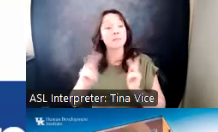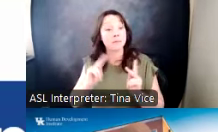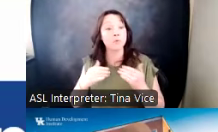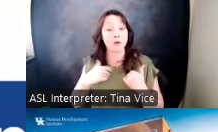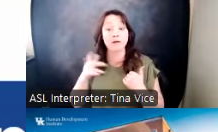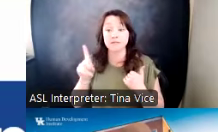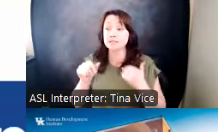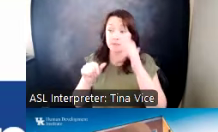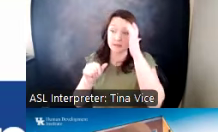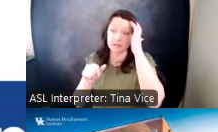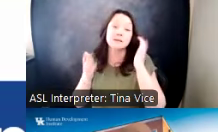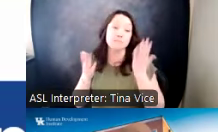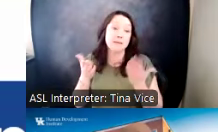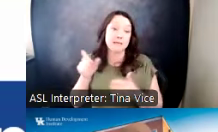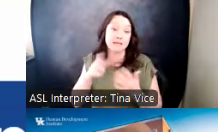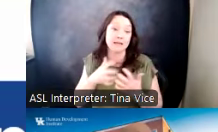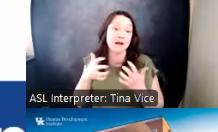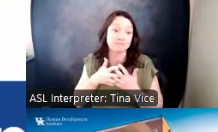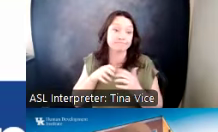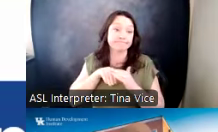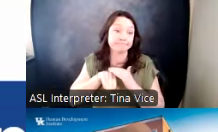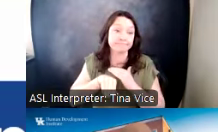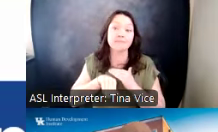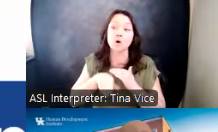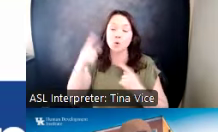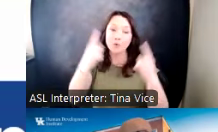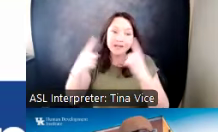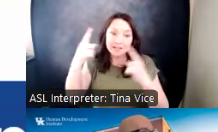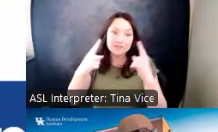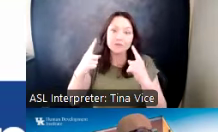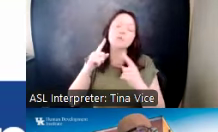need accommodations or considerations for inclusion in physical activity.